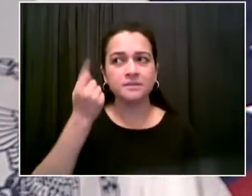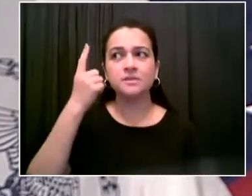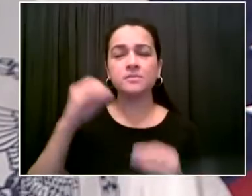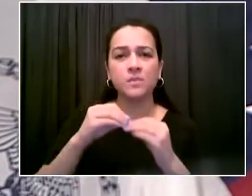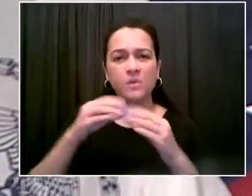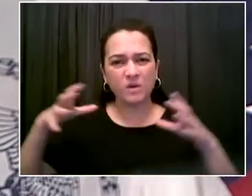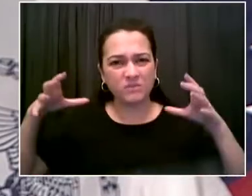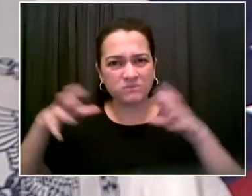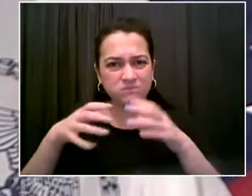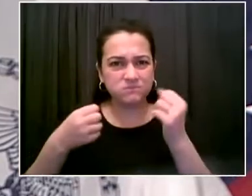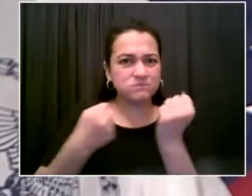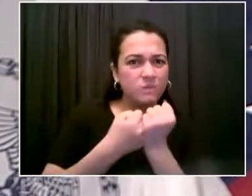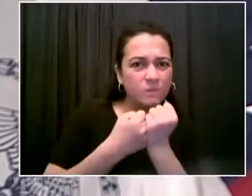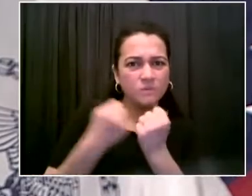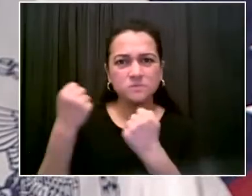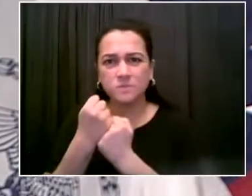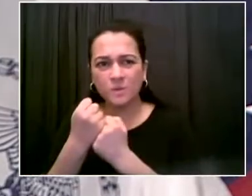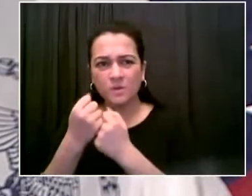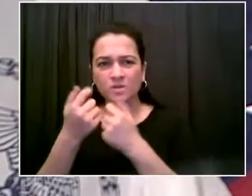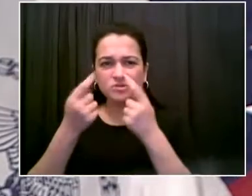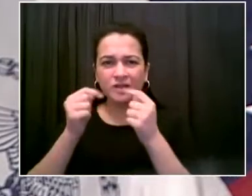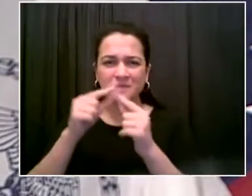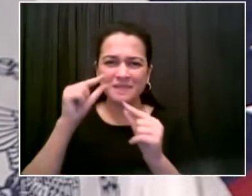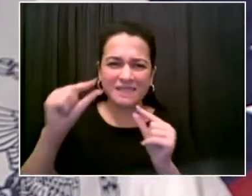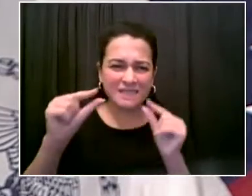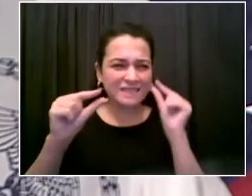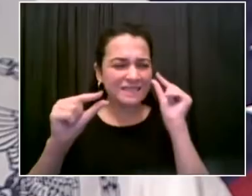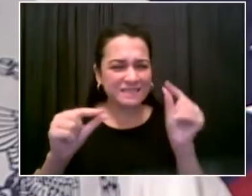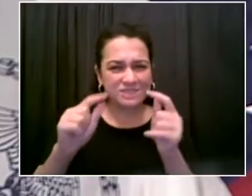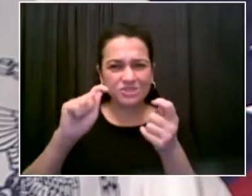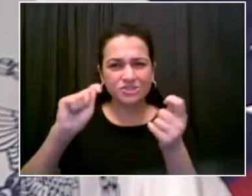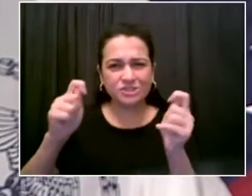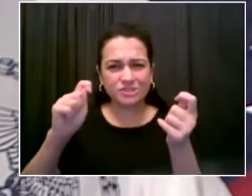SURE THE CHANGES WE HAVE MADE ARE OPRFOD.UN